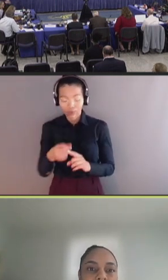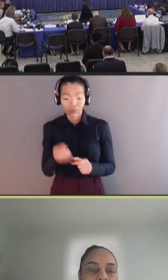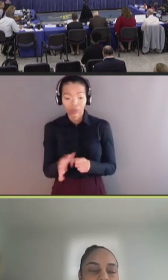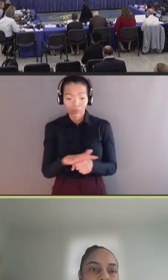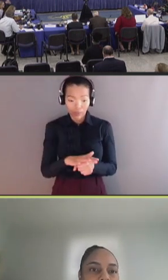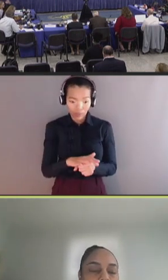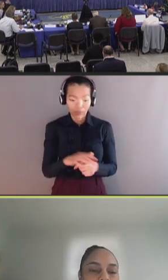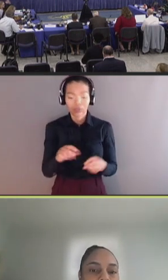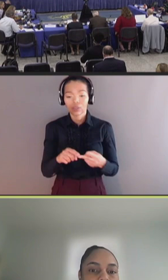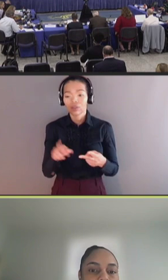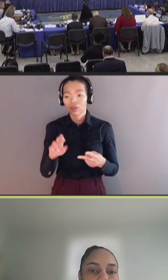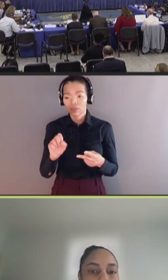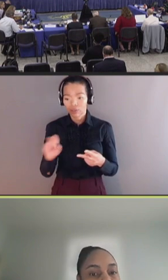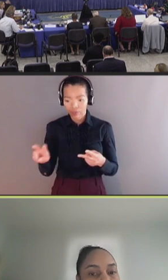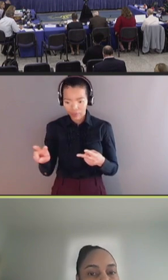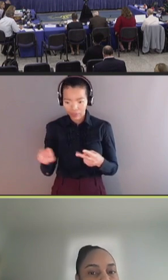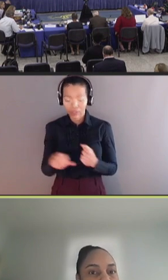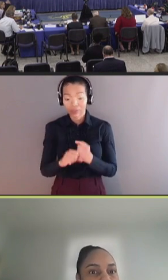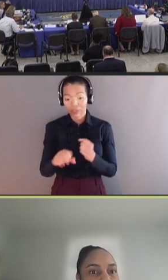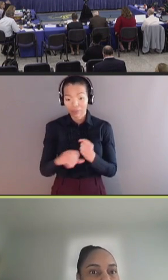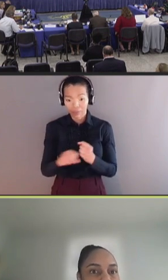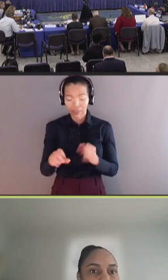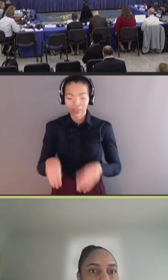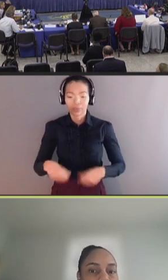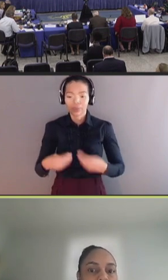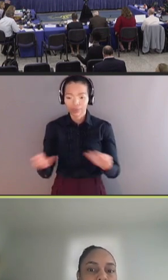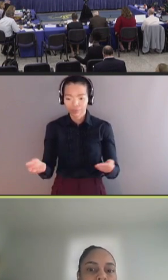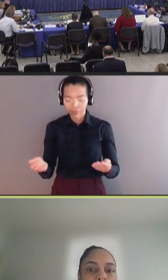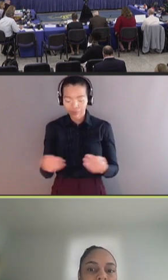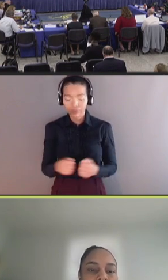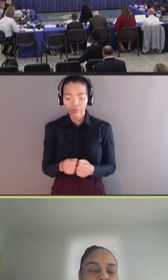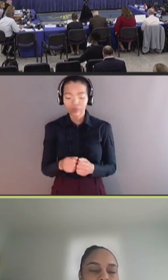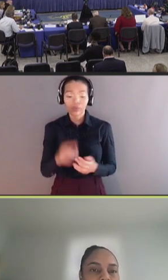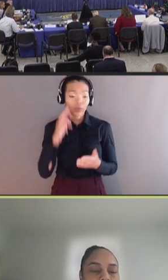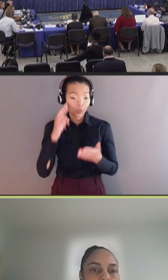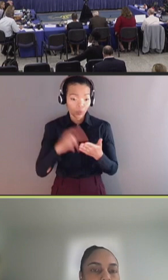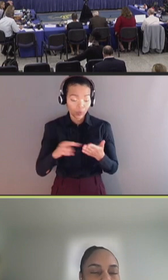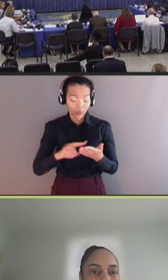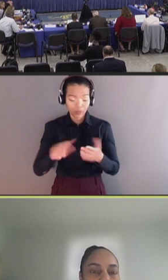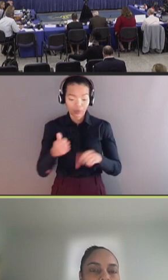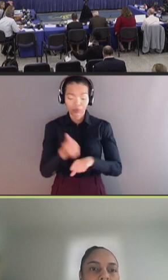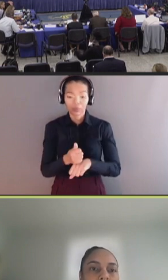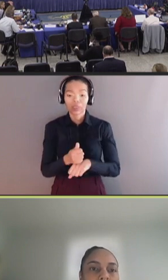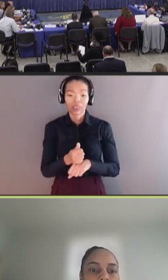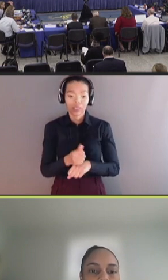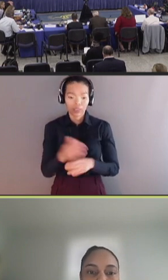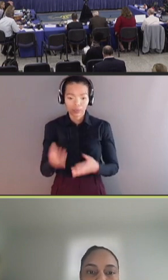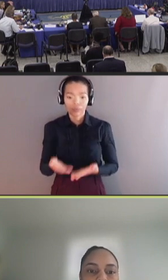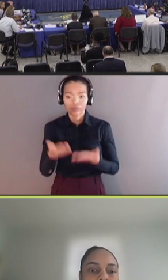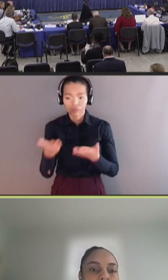The campaign will deliver research-based messages promoting vaccination through paid, earned,